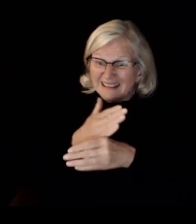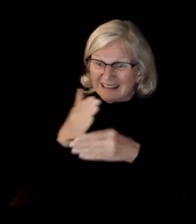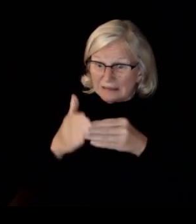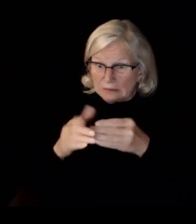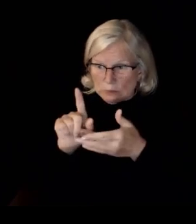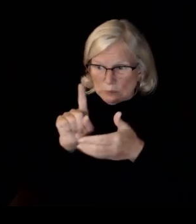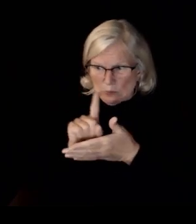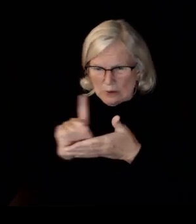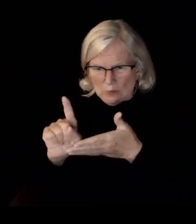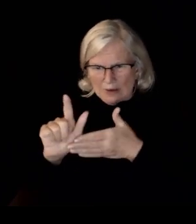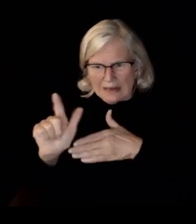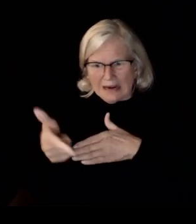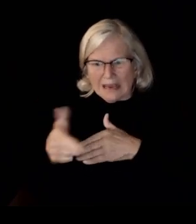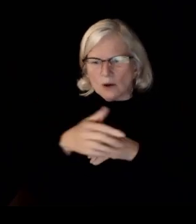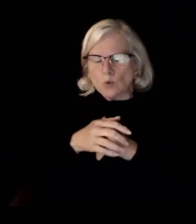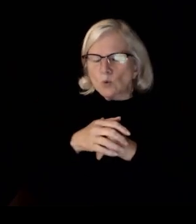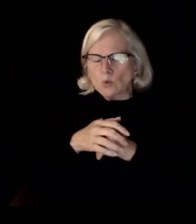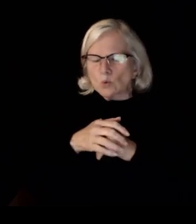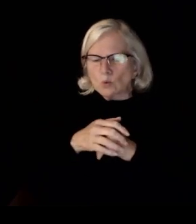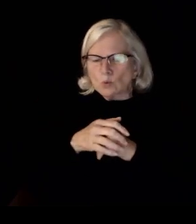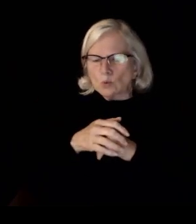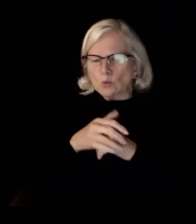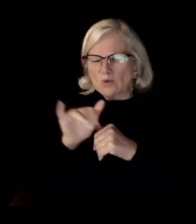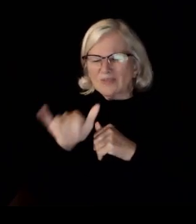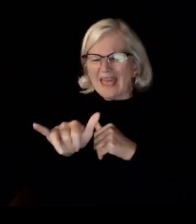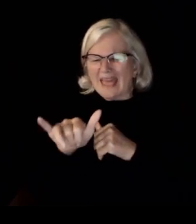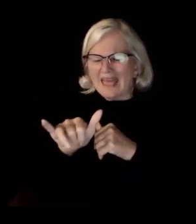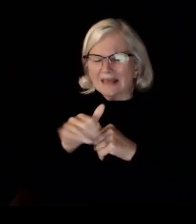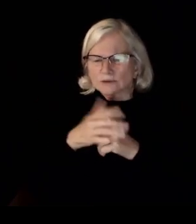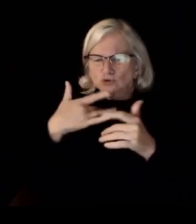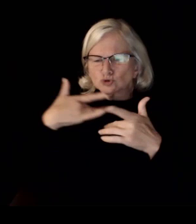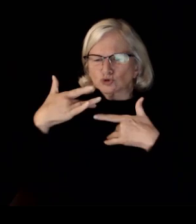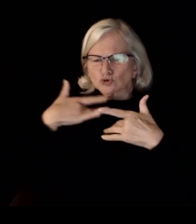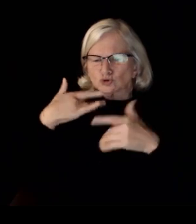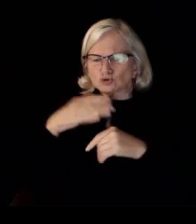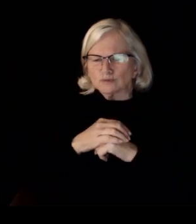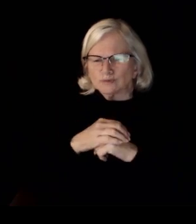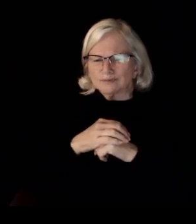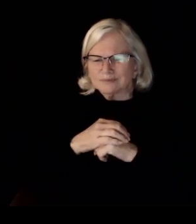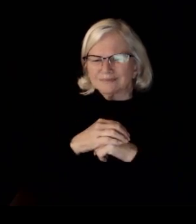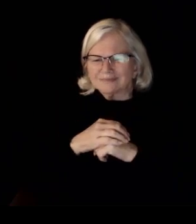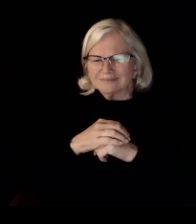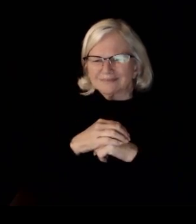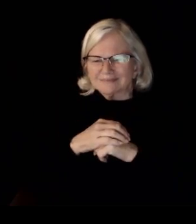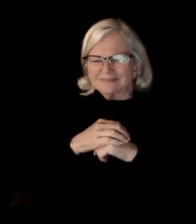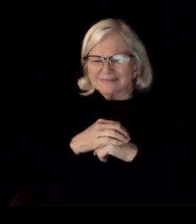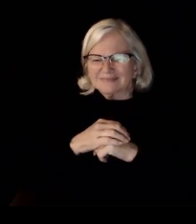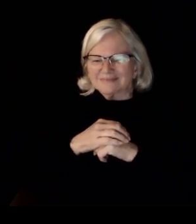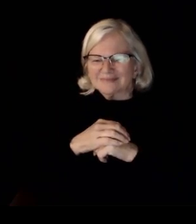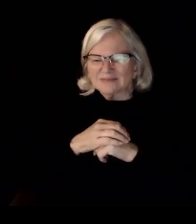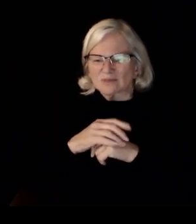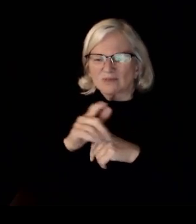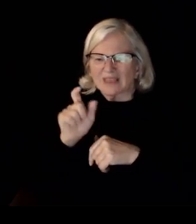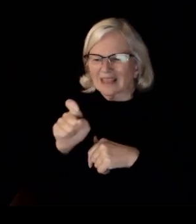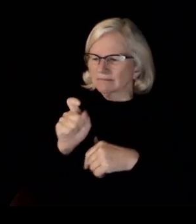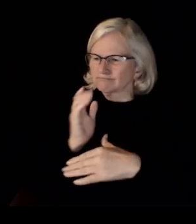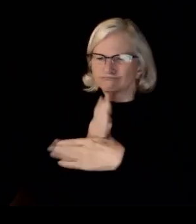that really starts to interfere with the you know the impact that we can have through that